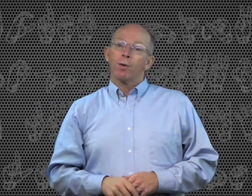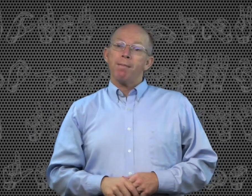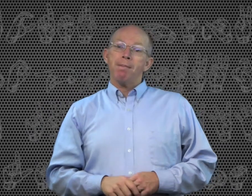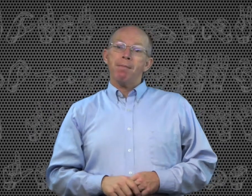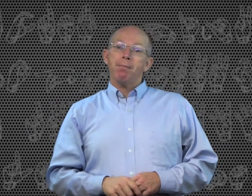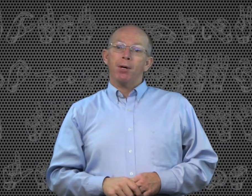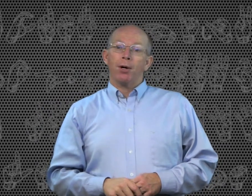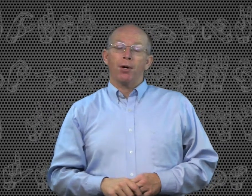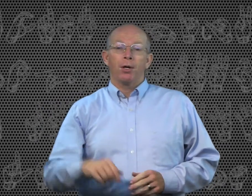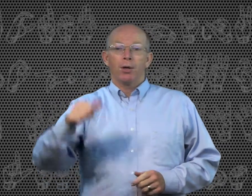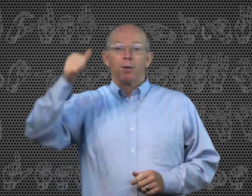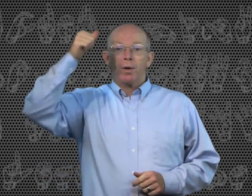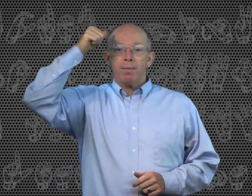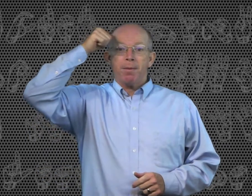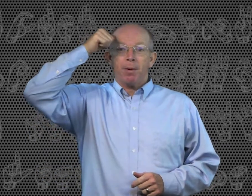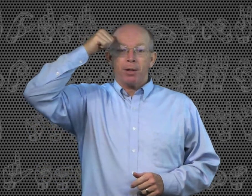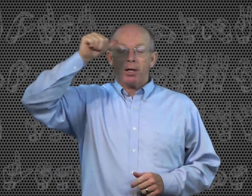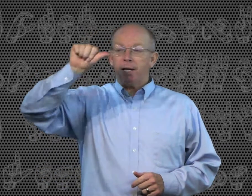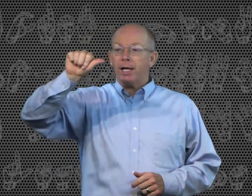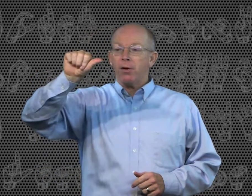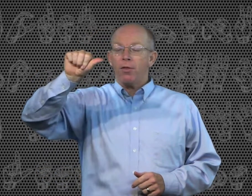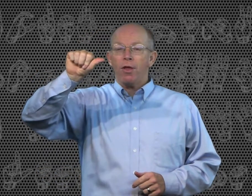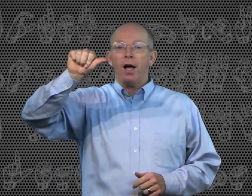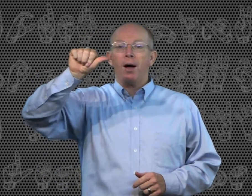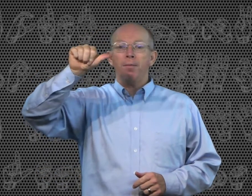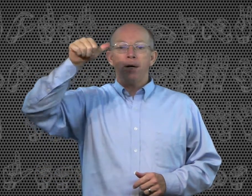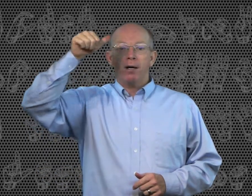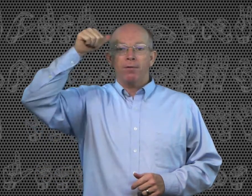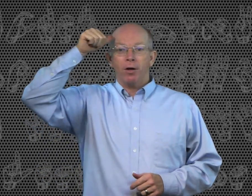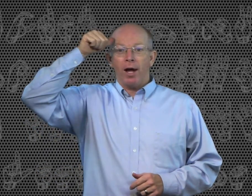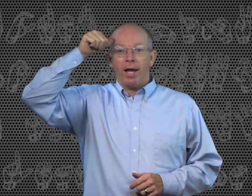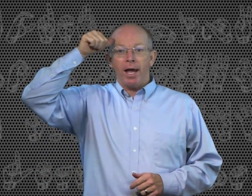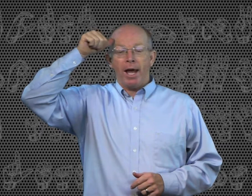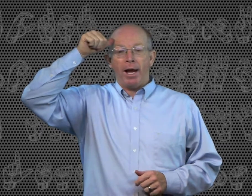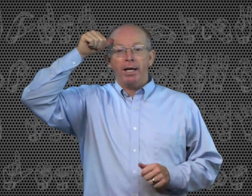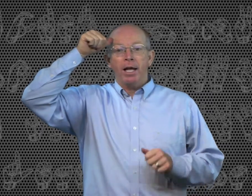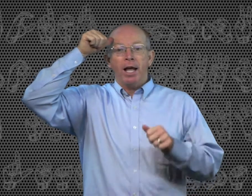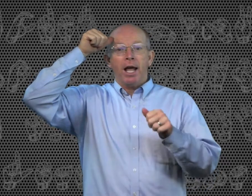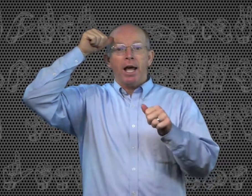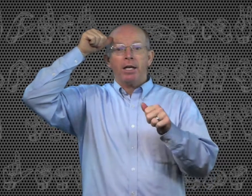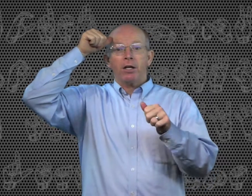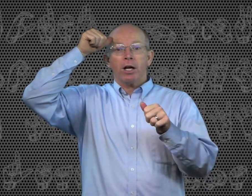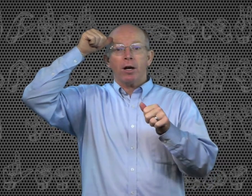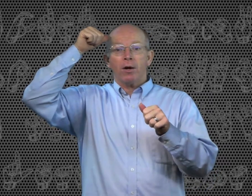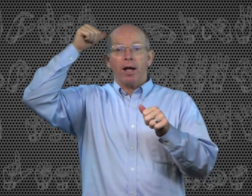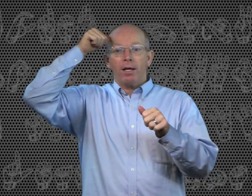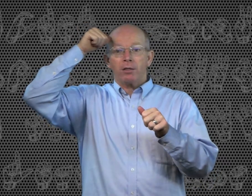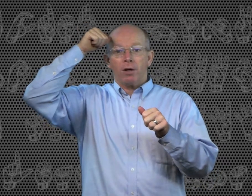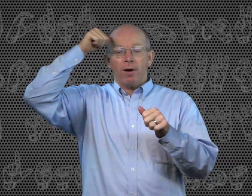REMEMBER REMEMBER You are going to take the thumb of your A-hand and you will start